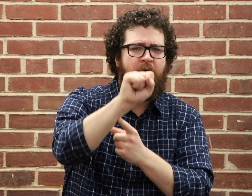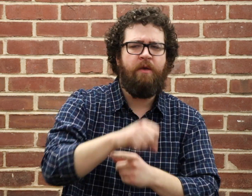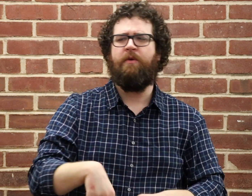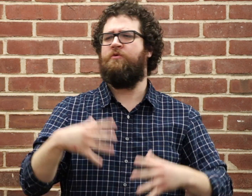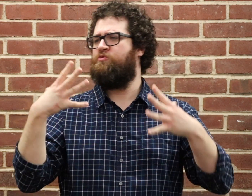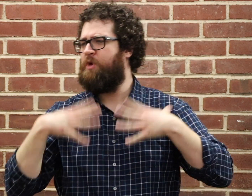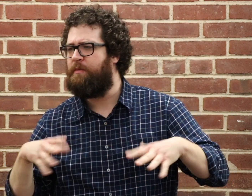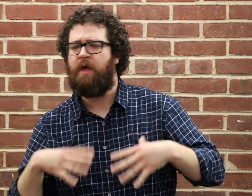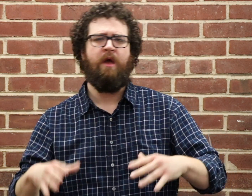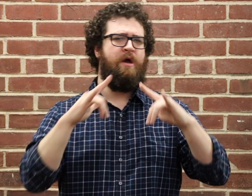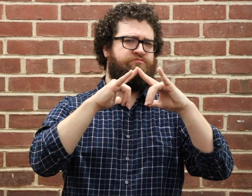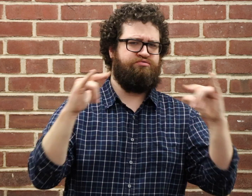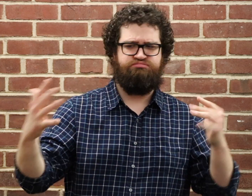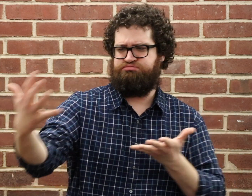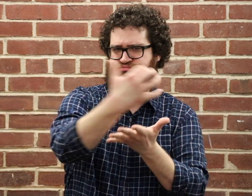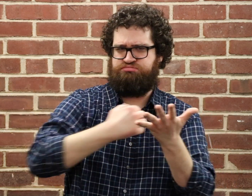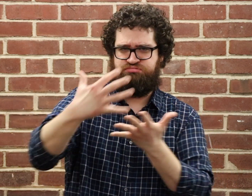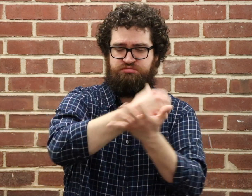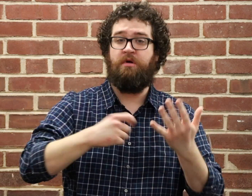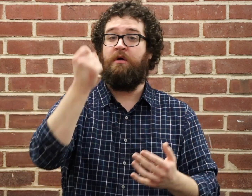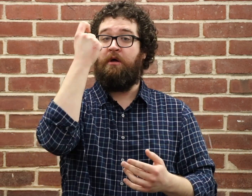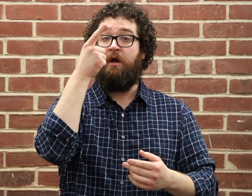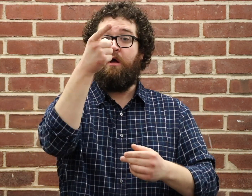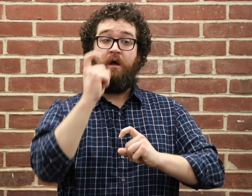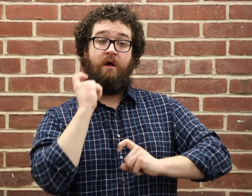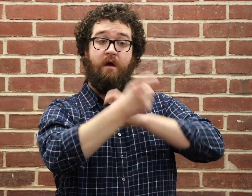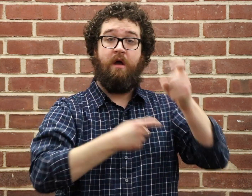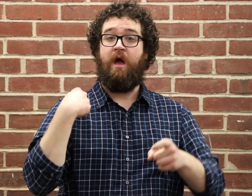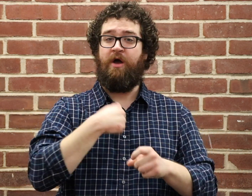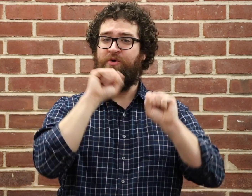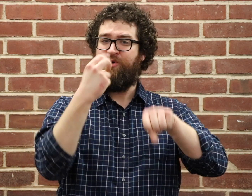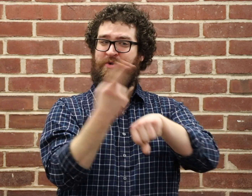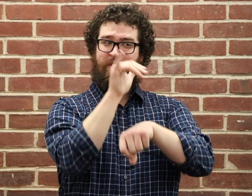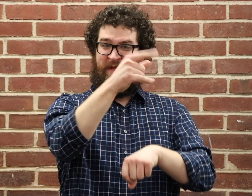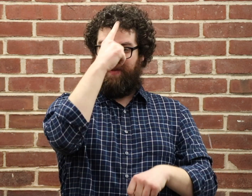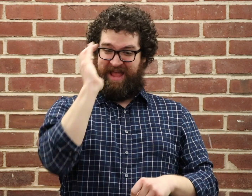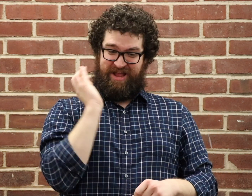and financial contributions, you can donate to us for this year’s production